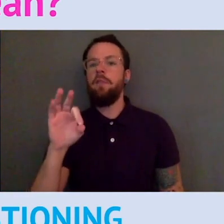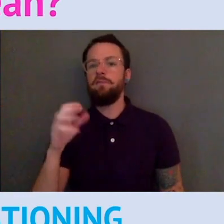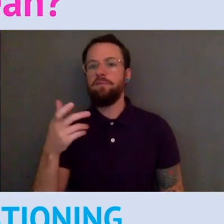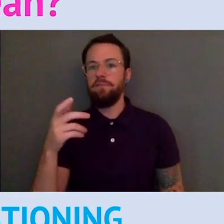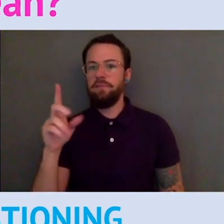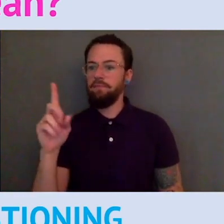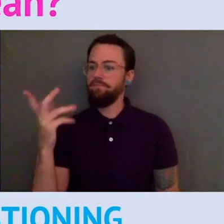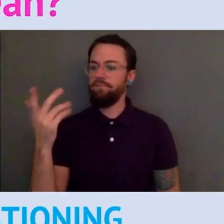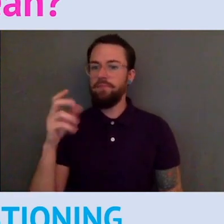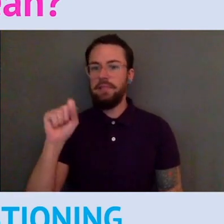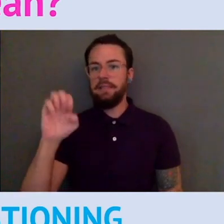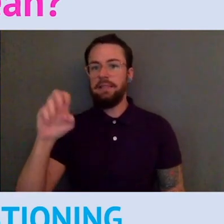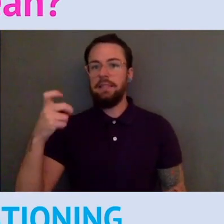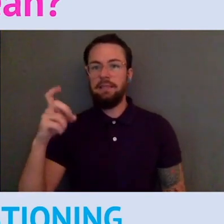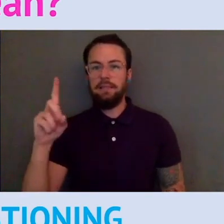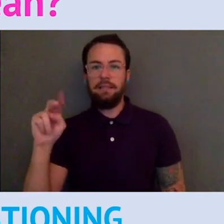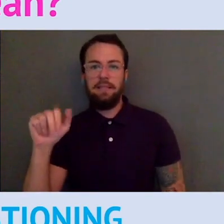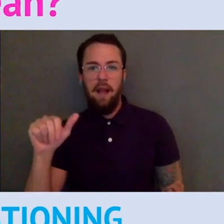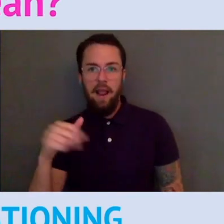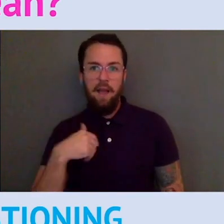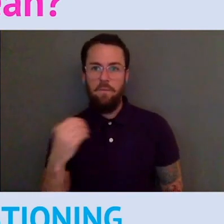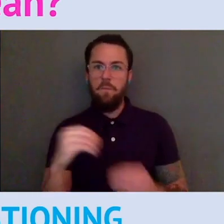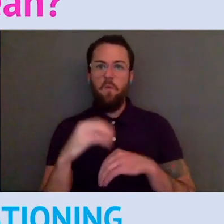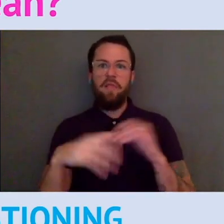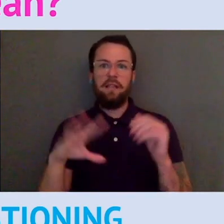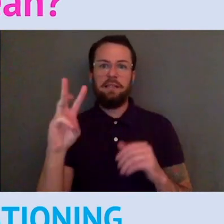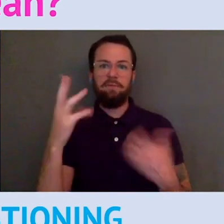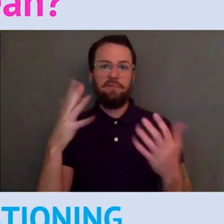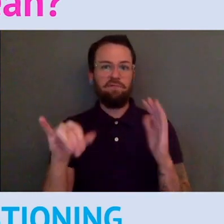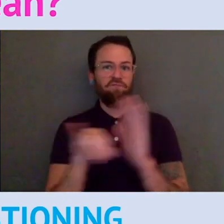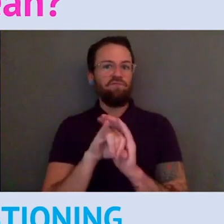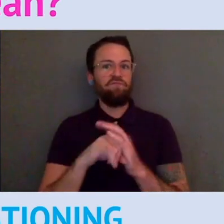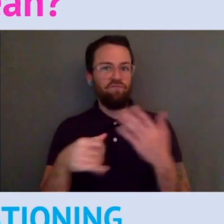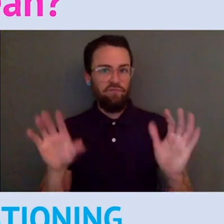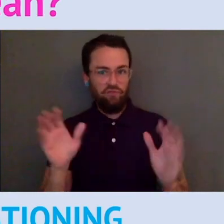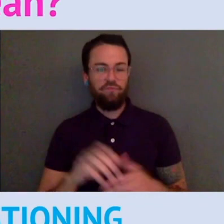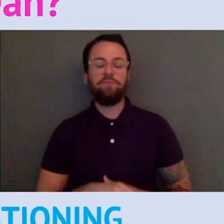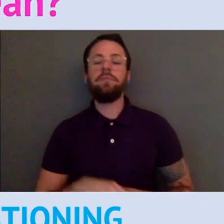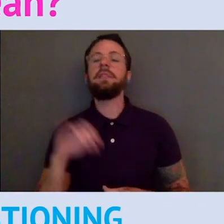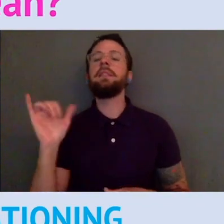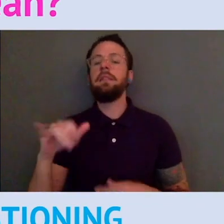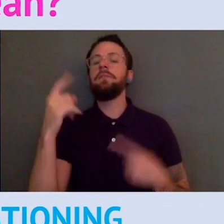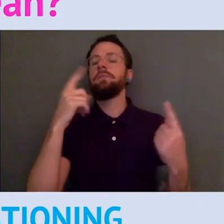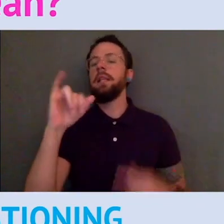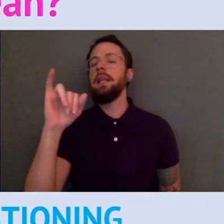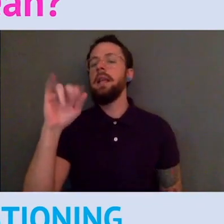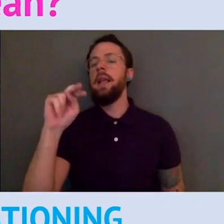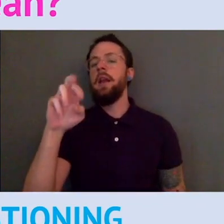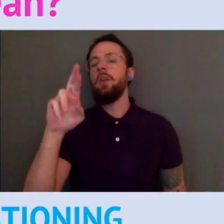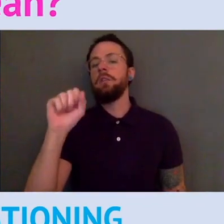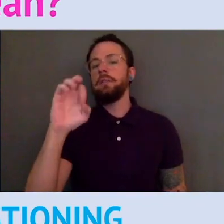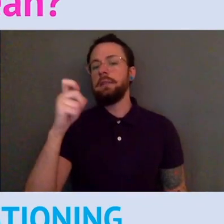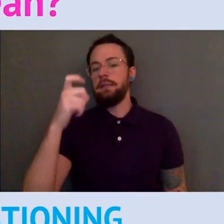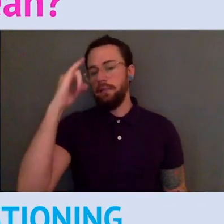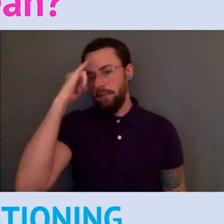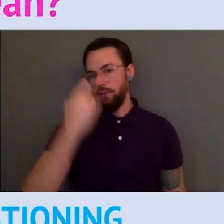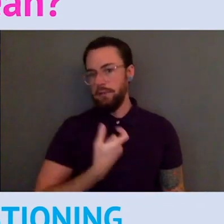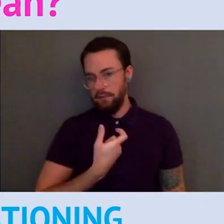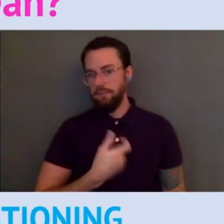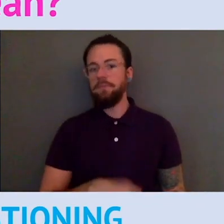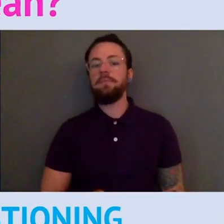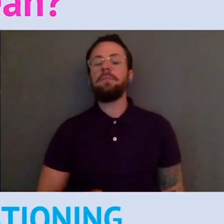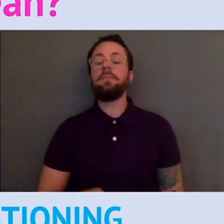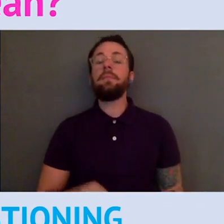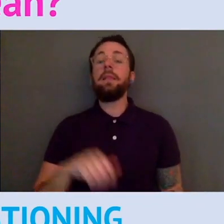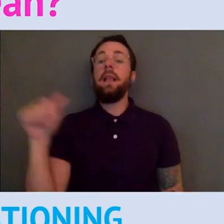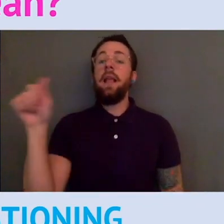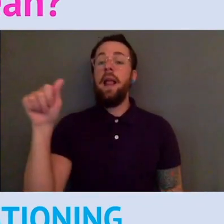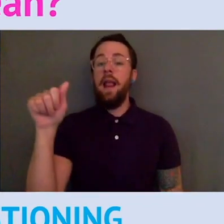There's six different gene combinations that can cause someone to be inter sex to that's